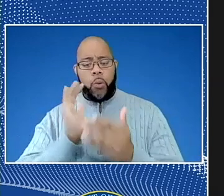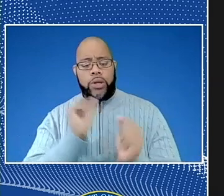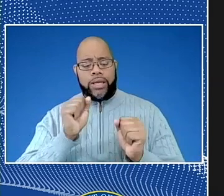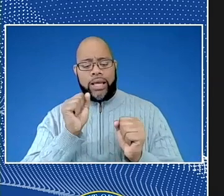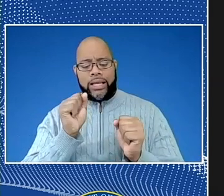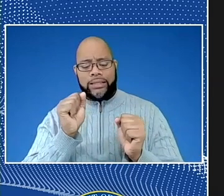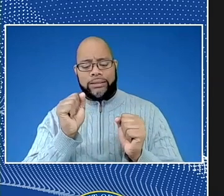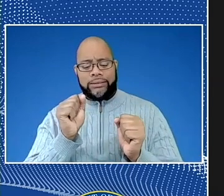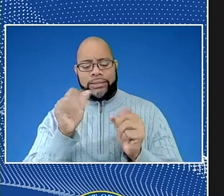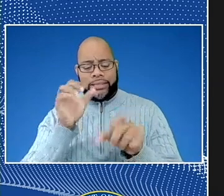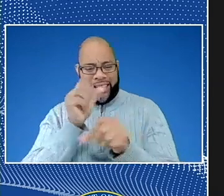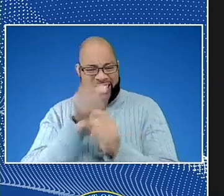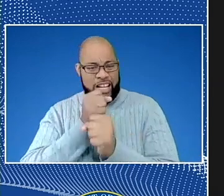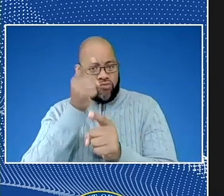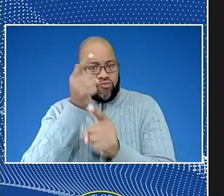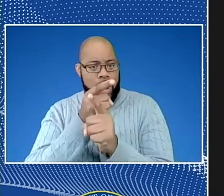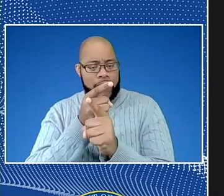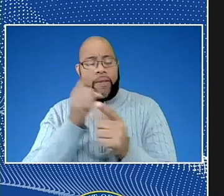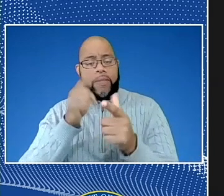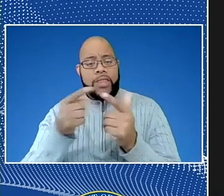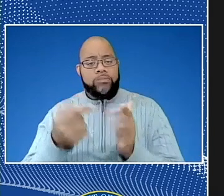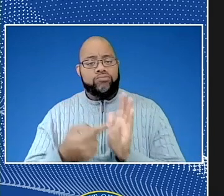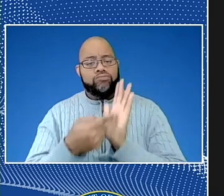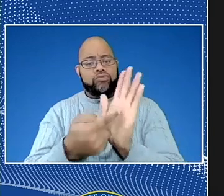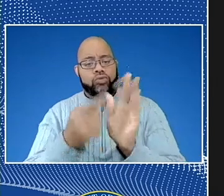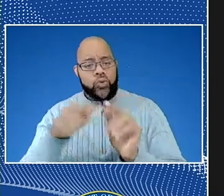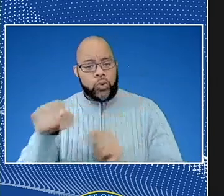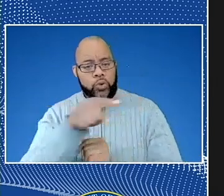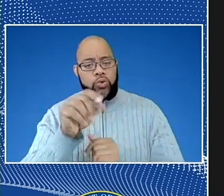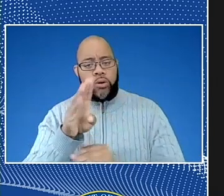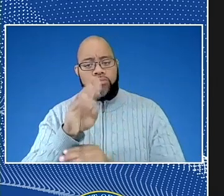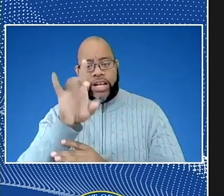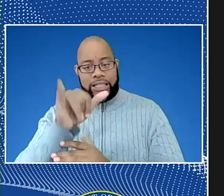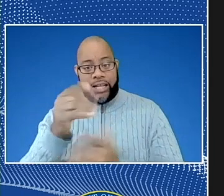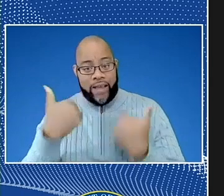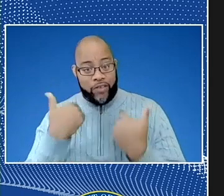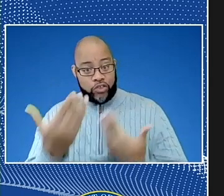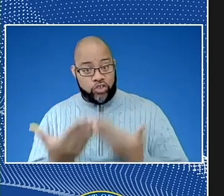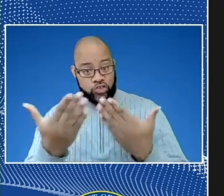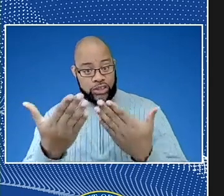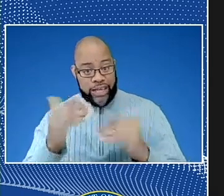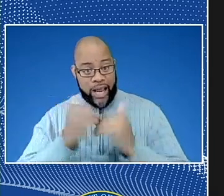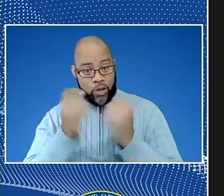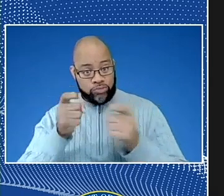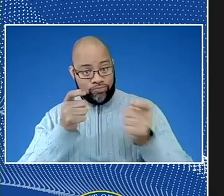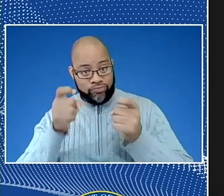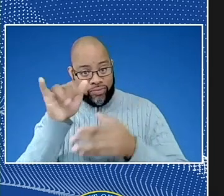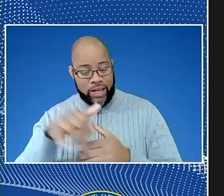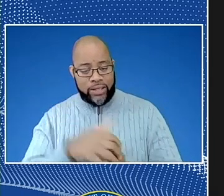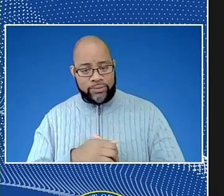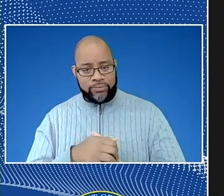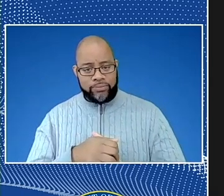right and then present it to you guys. So, Brady, I don't know if you have a suggestion as to how we should handle that. We're open to suggestions.